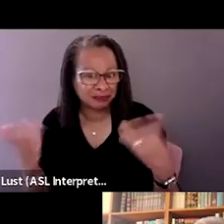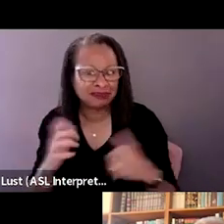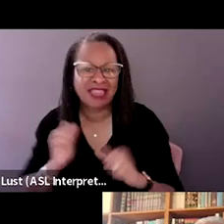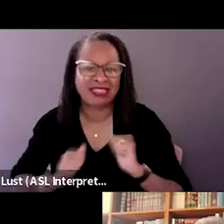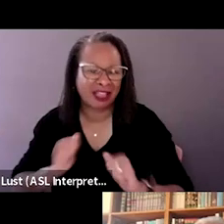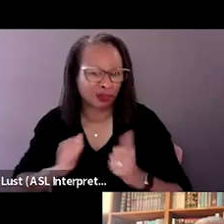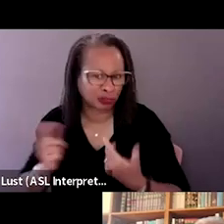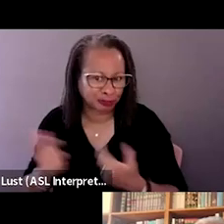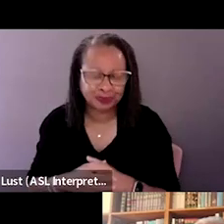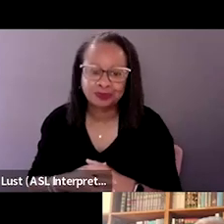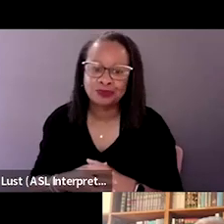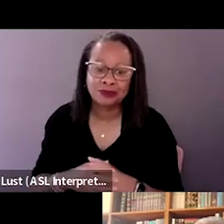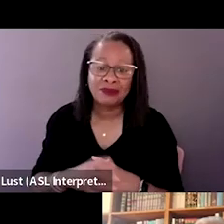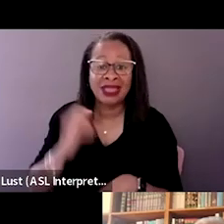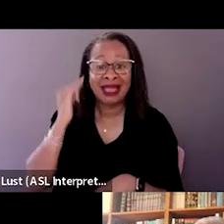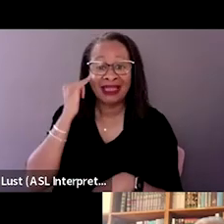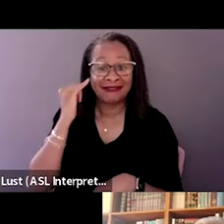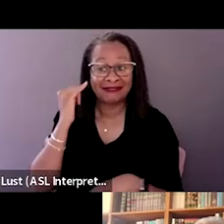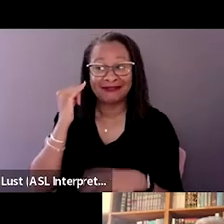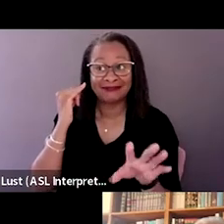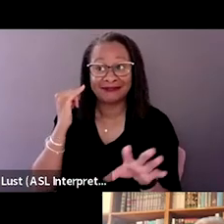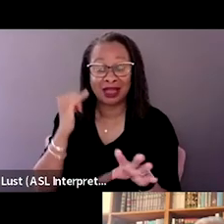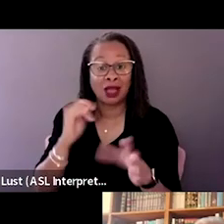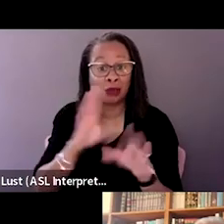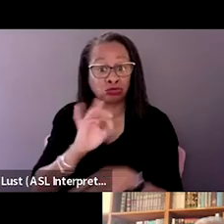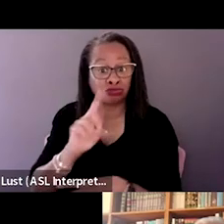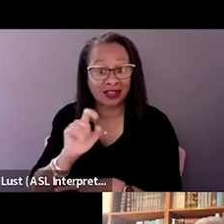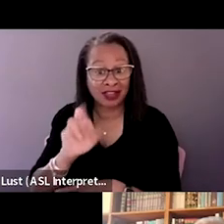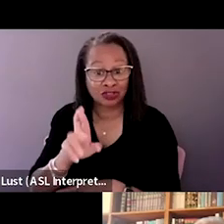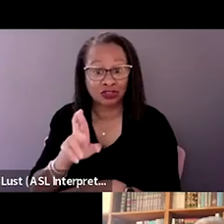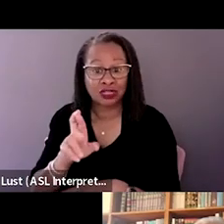And so I think if a broadcaster is interested in a 52,